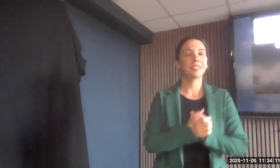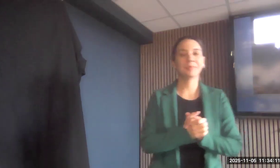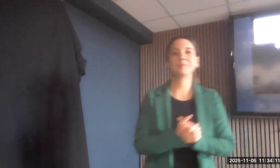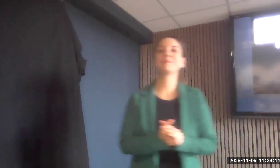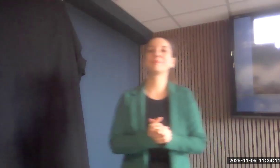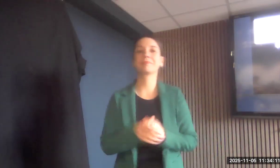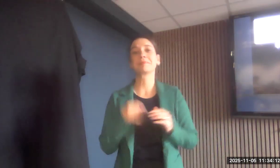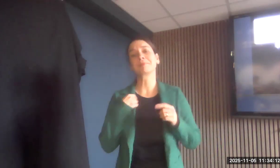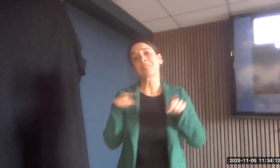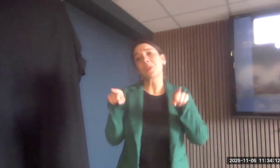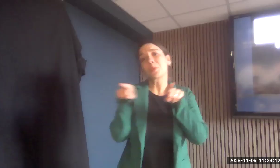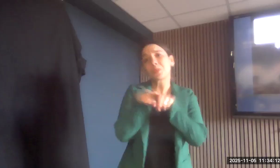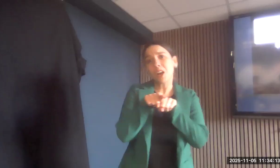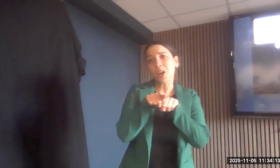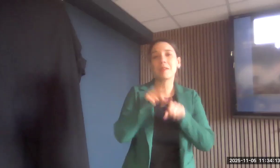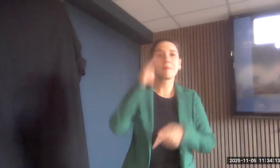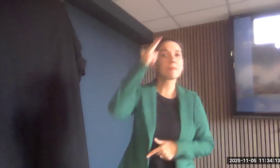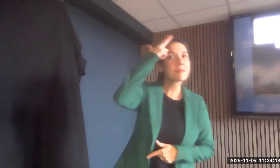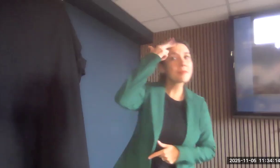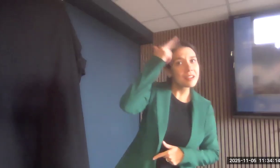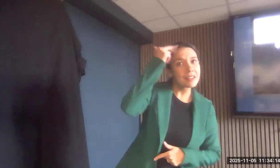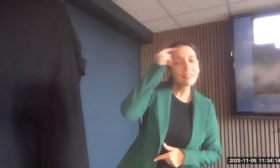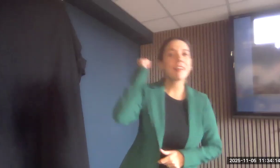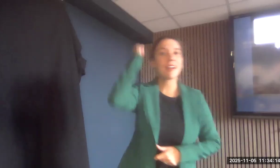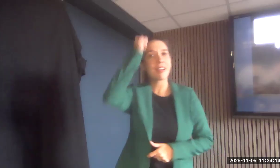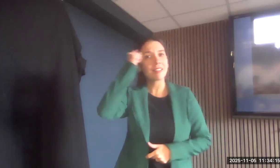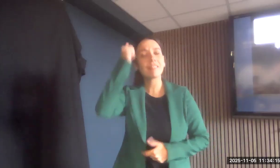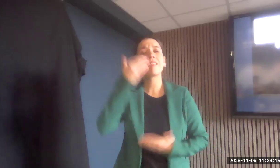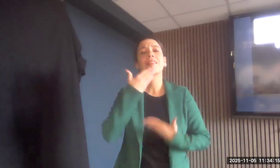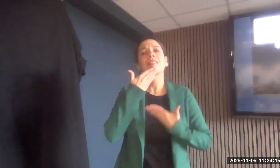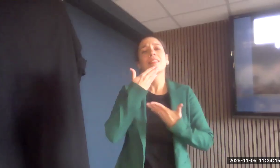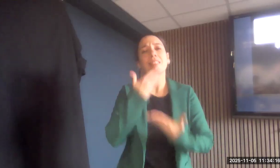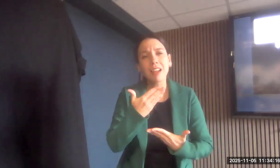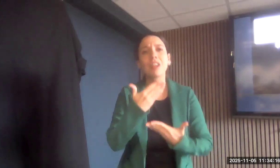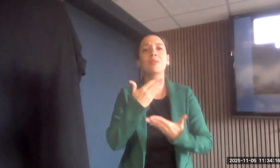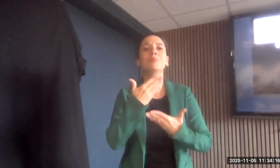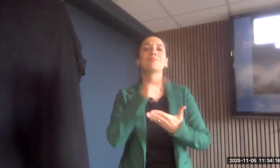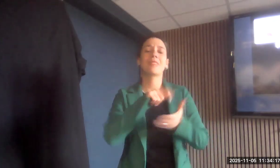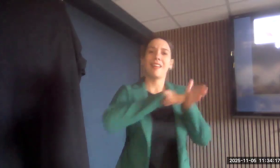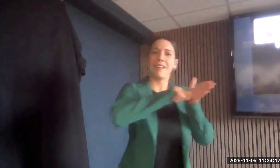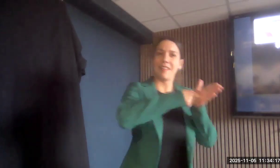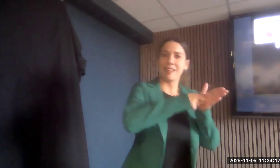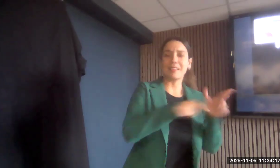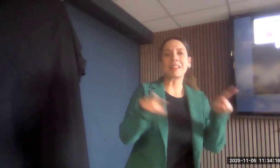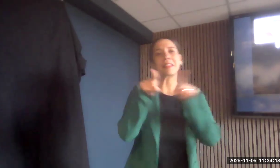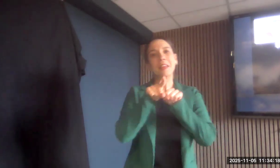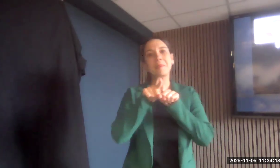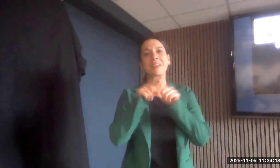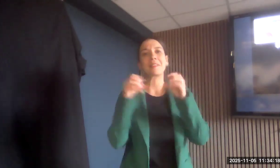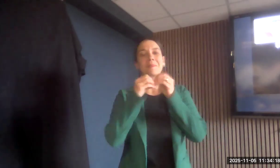I will then make a start. Much like Marta and Adrien, I would also like to thank.